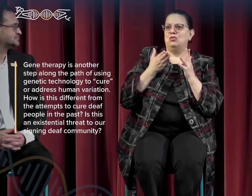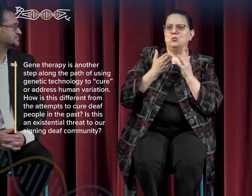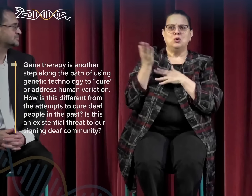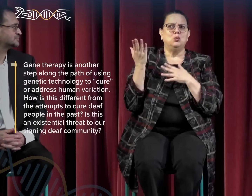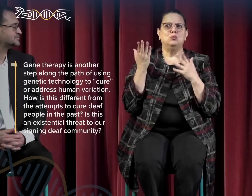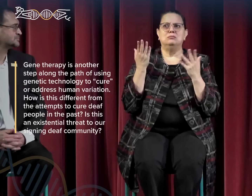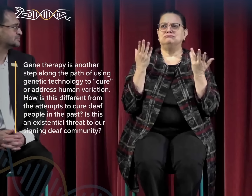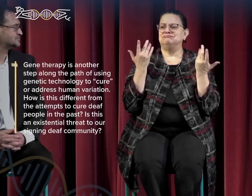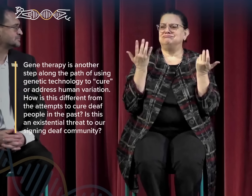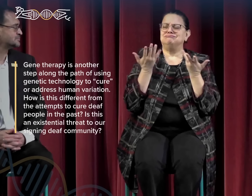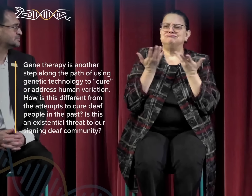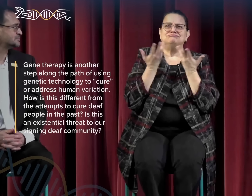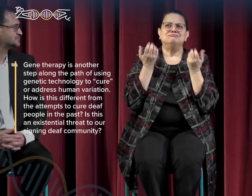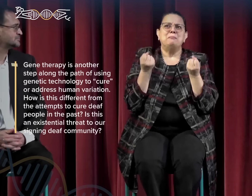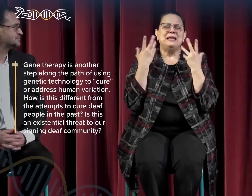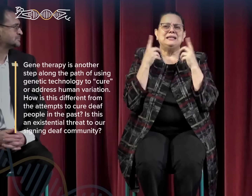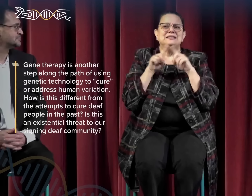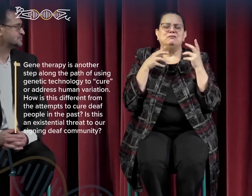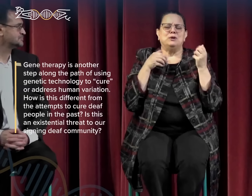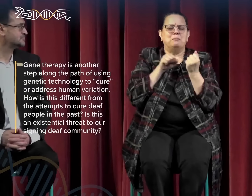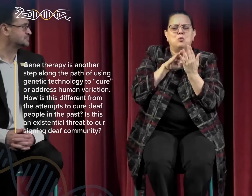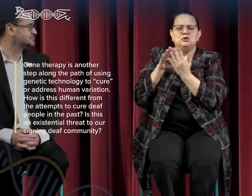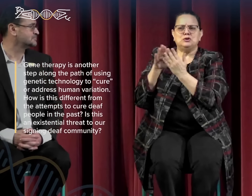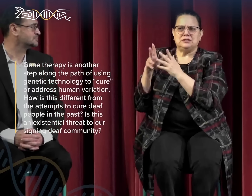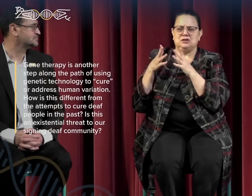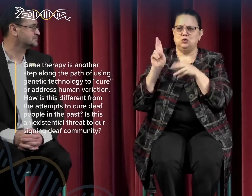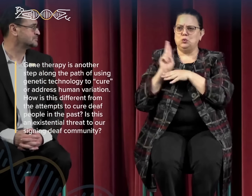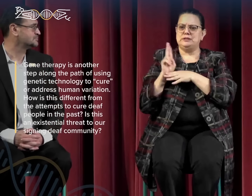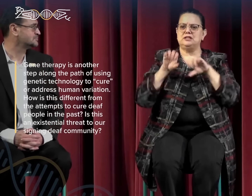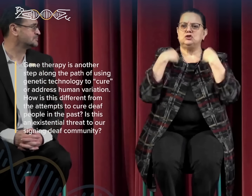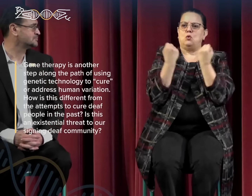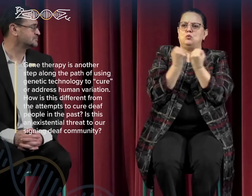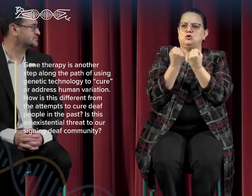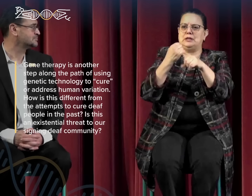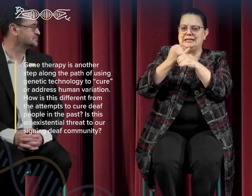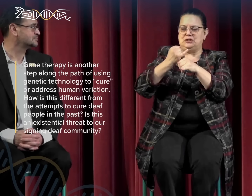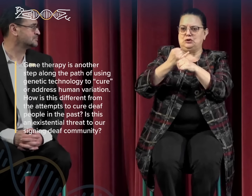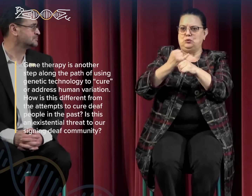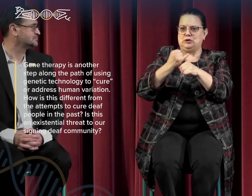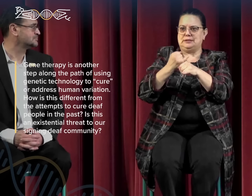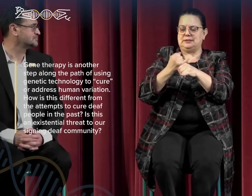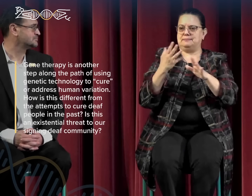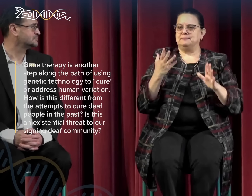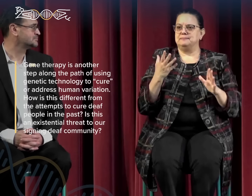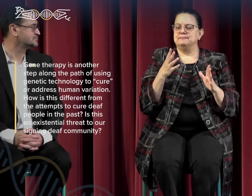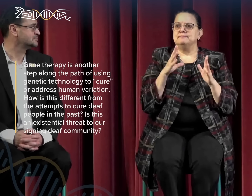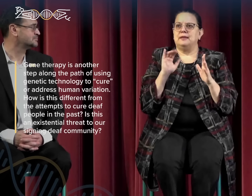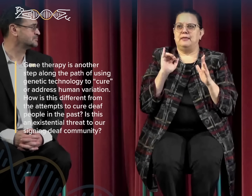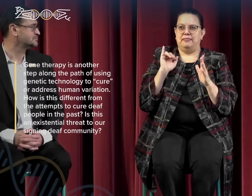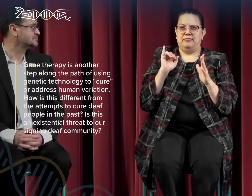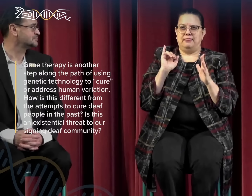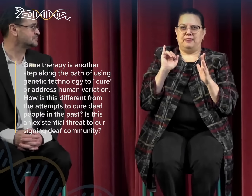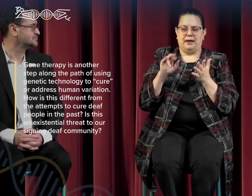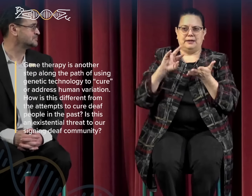religious means or otherwise to try and use social institutions to address the experience of being Deaf.